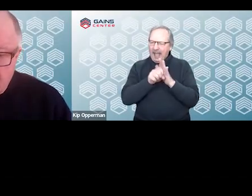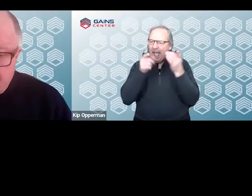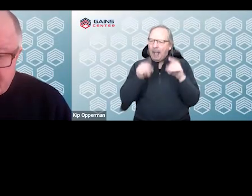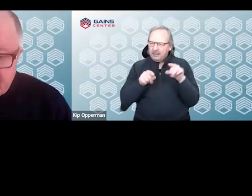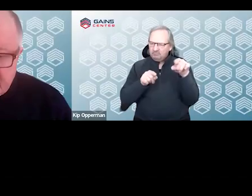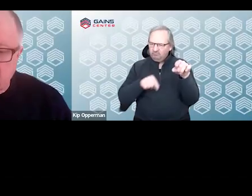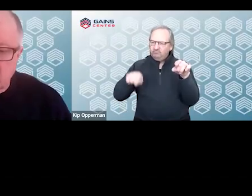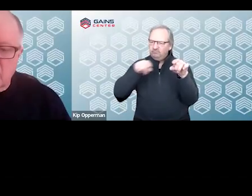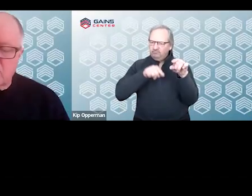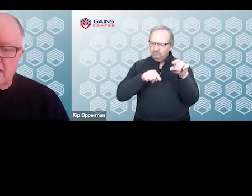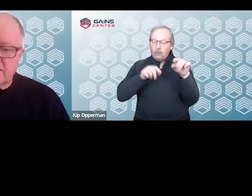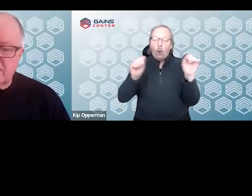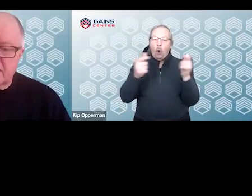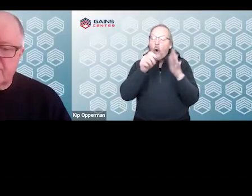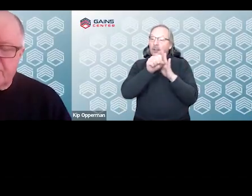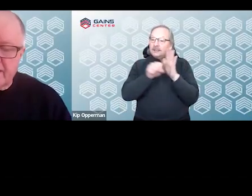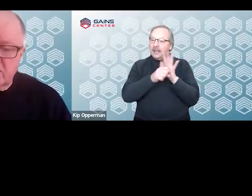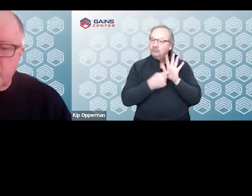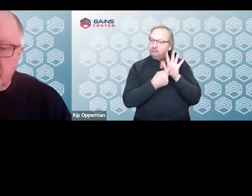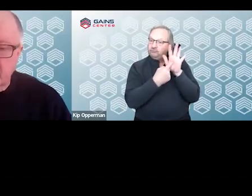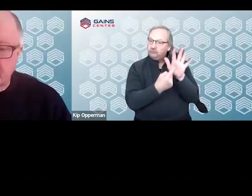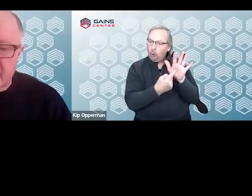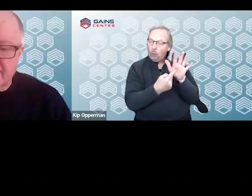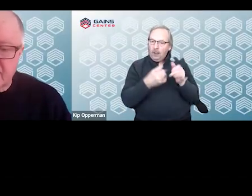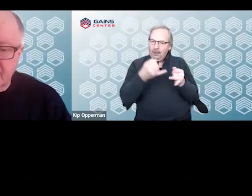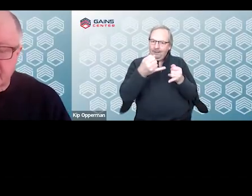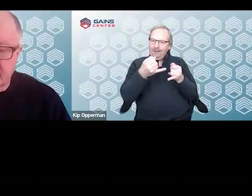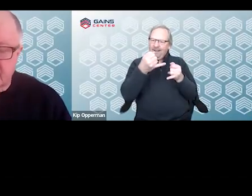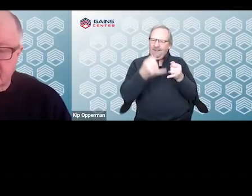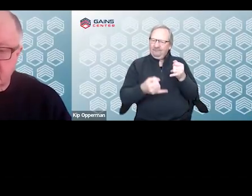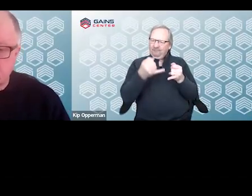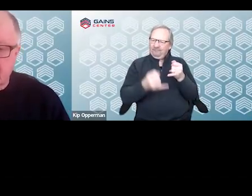all the states show the final bar dot on the on this graph